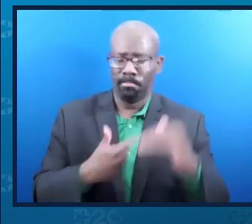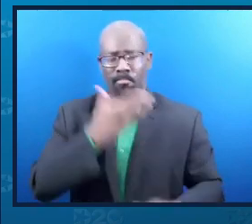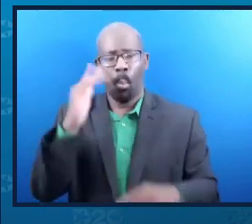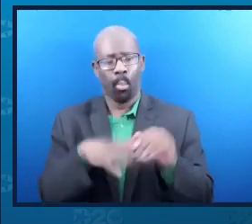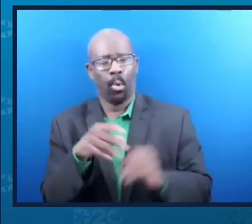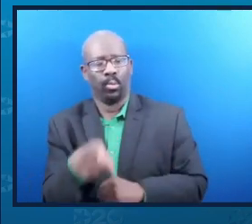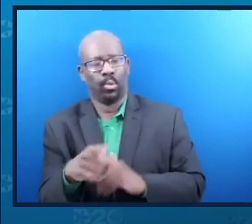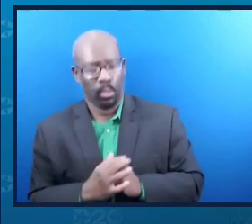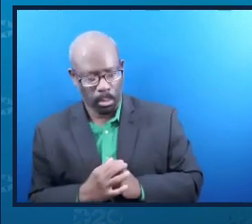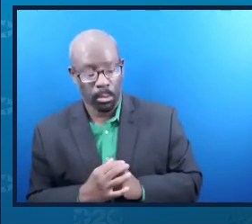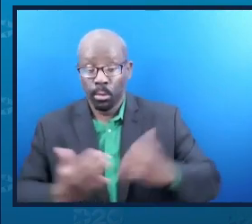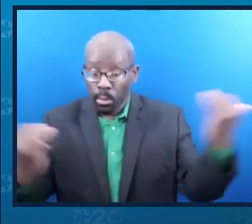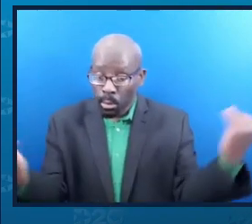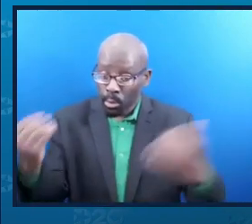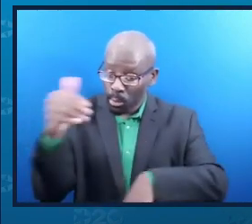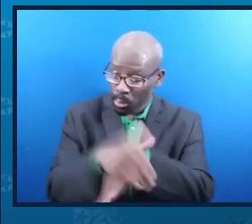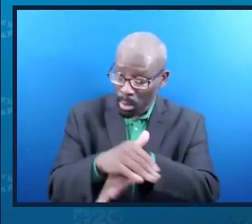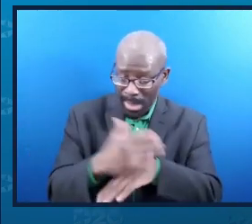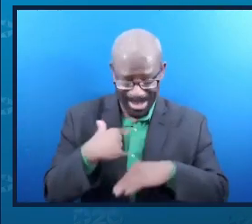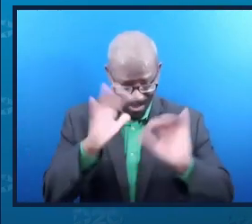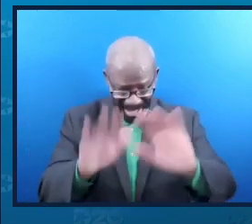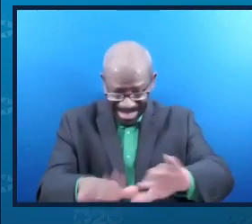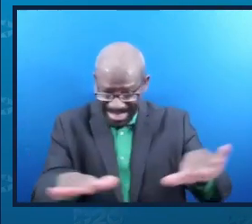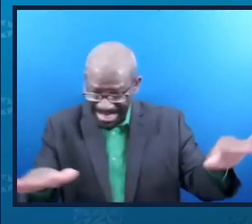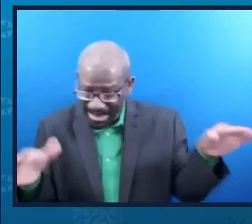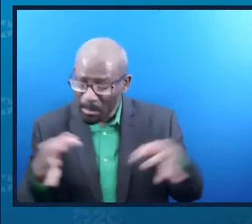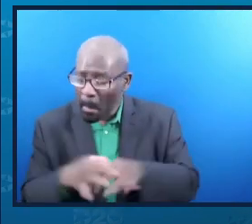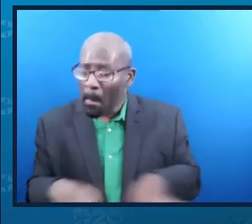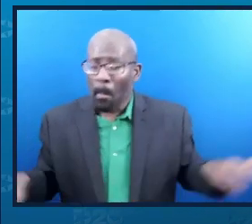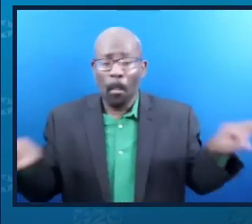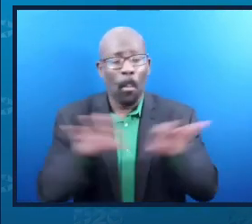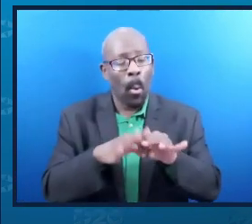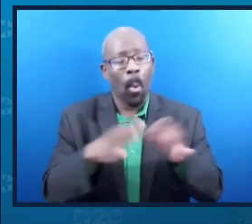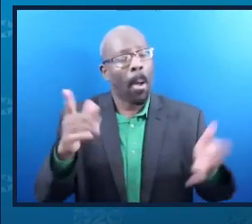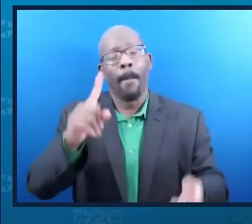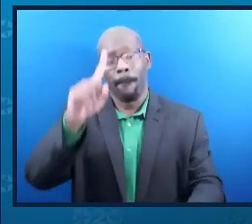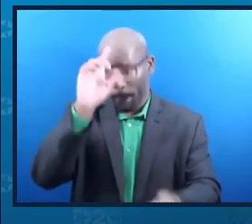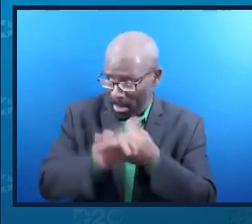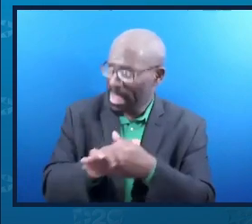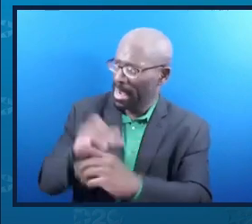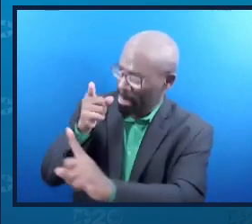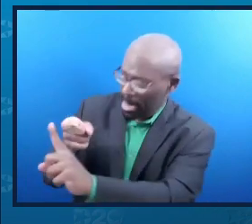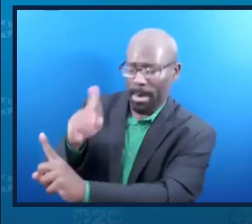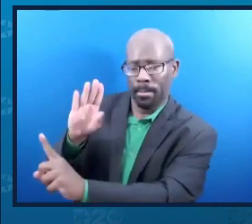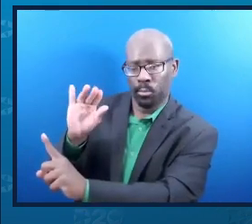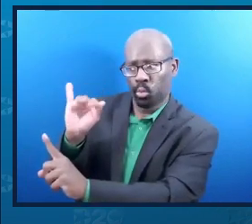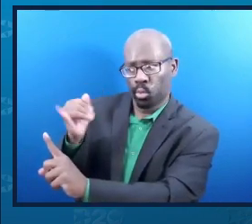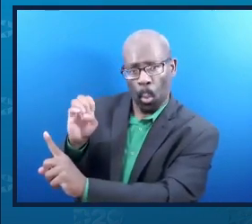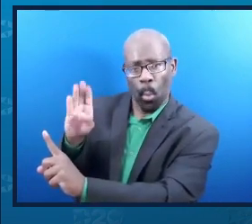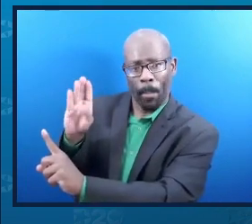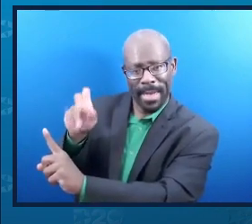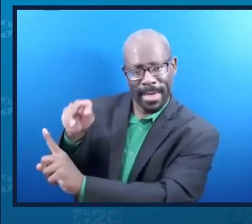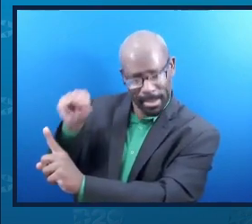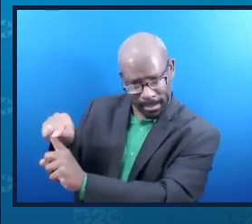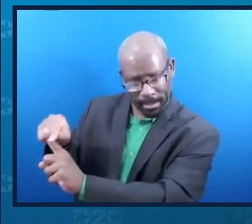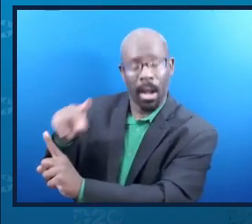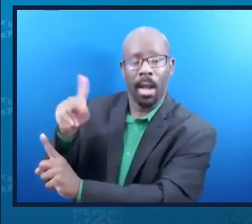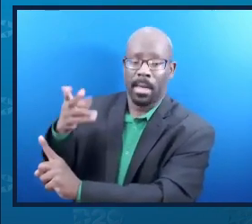TONIGHT, I AM ASK K TO YOU BELIEVE BE WHERE IN JOAN KAMALA'S ABILITY TO LEAD THIS